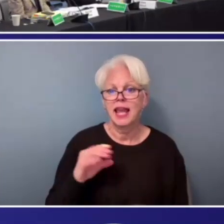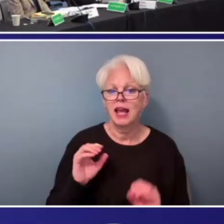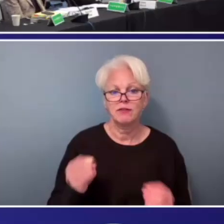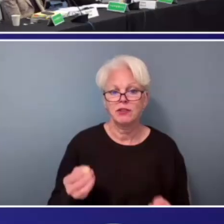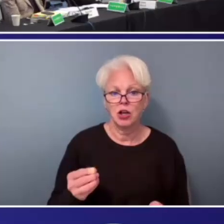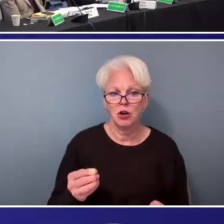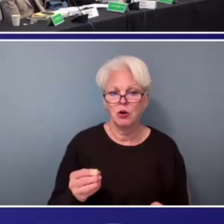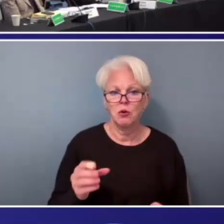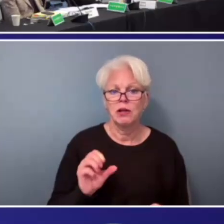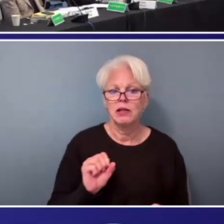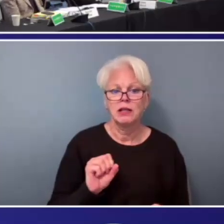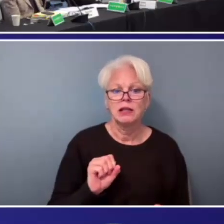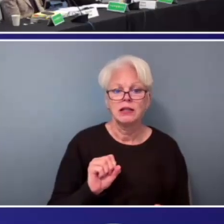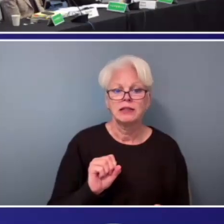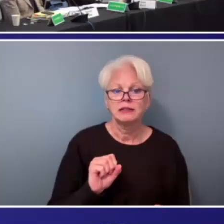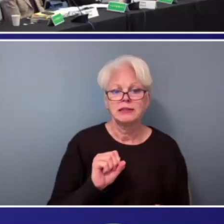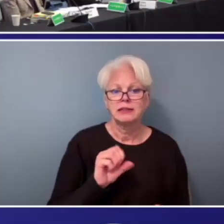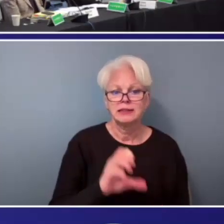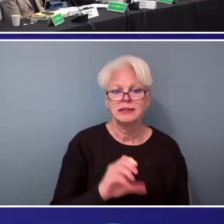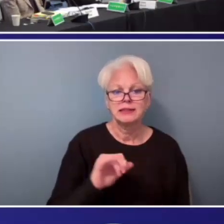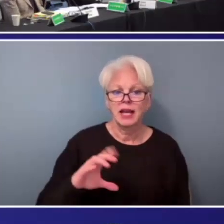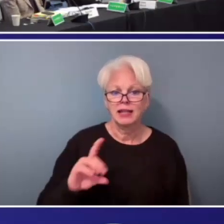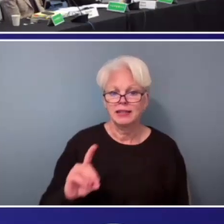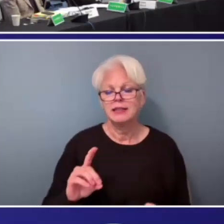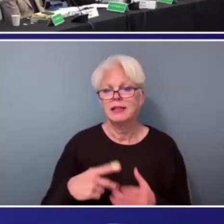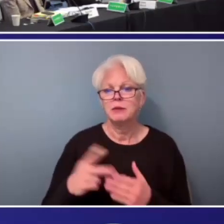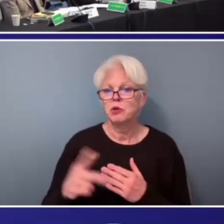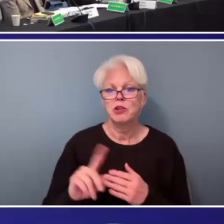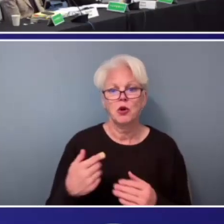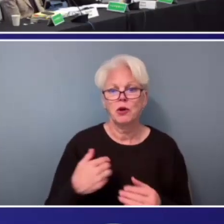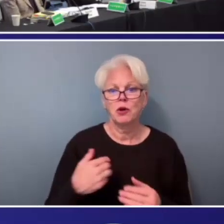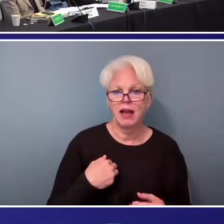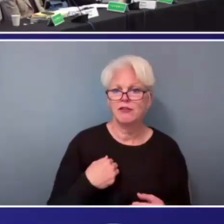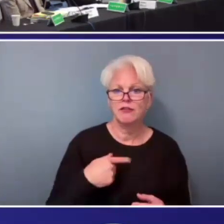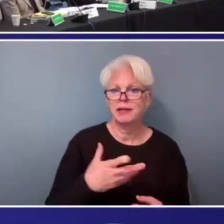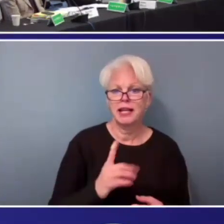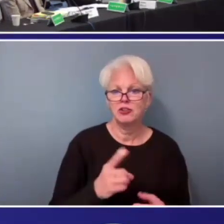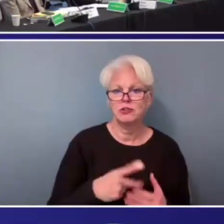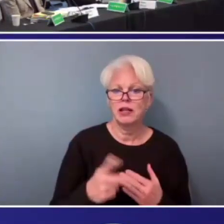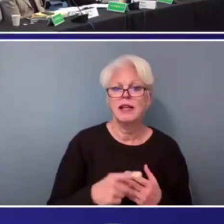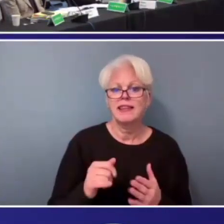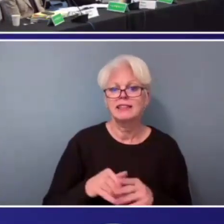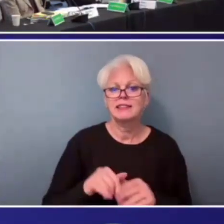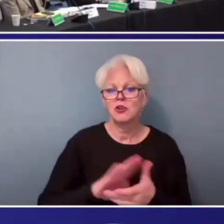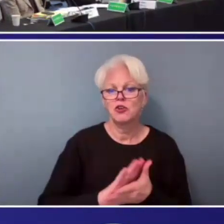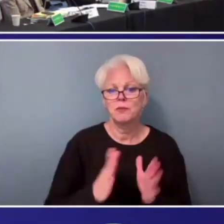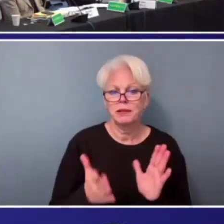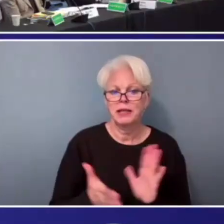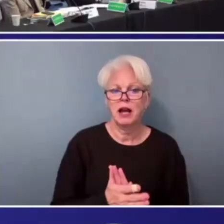They only have a PhD program. And that's how you become a clinical psychologist in Louisiana currently.